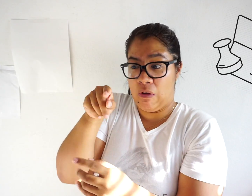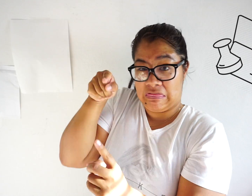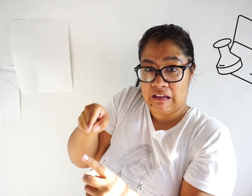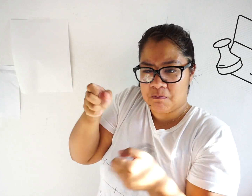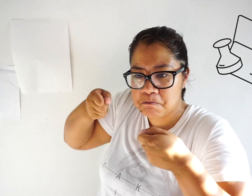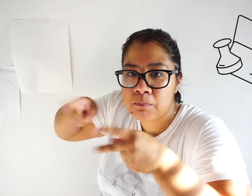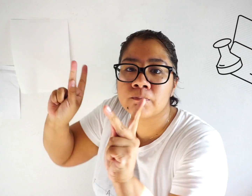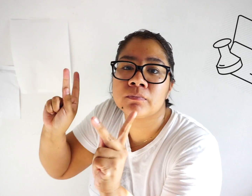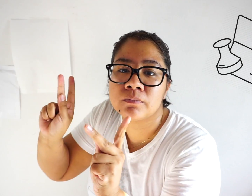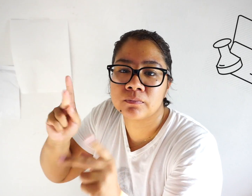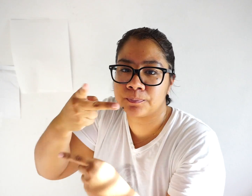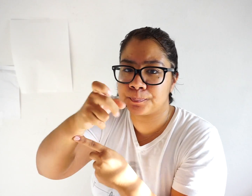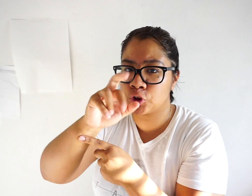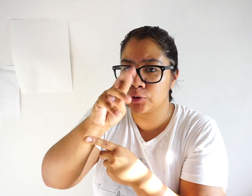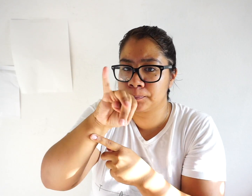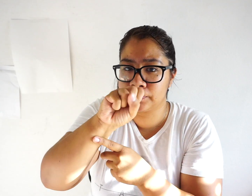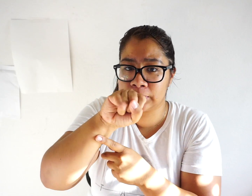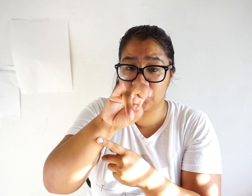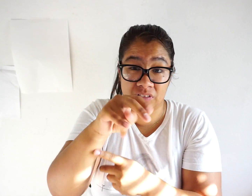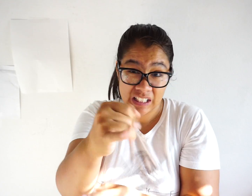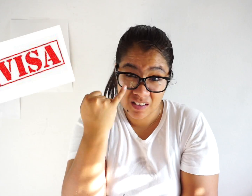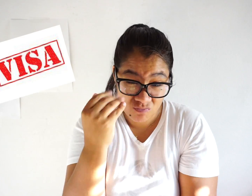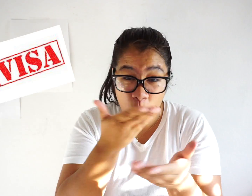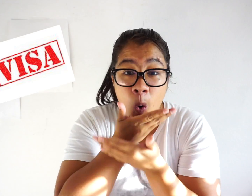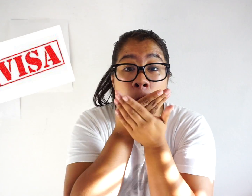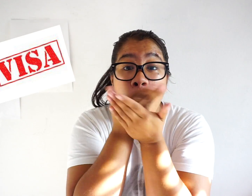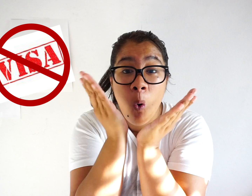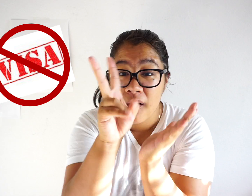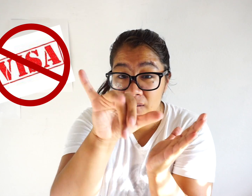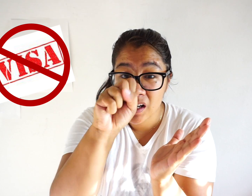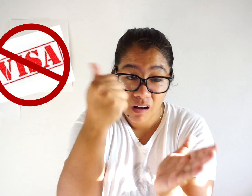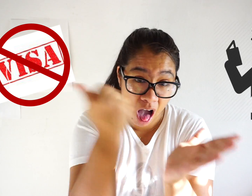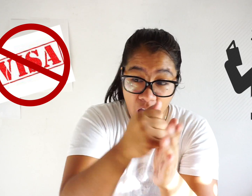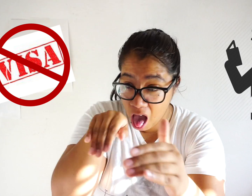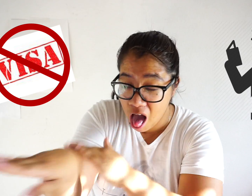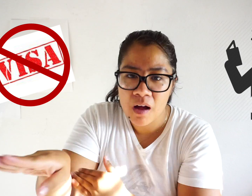So that, it's permission (finger spelled) So if you do not have a visa or a stamp